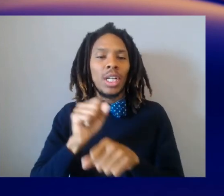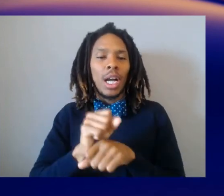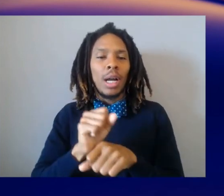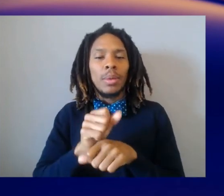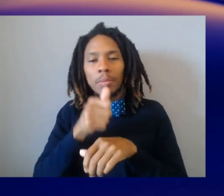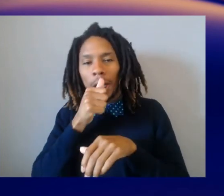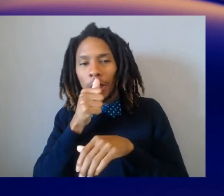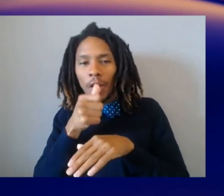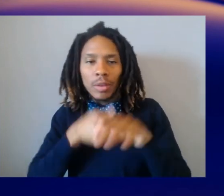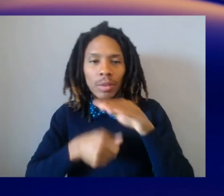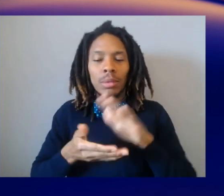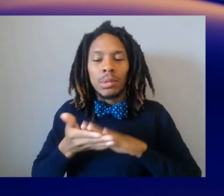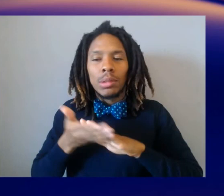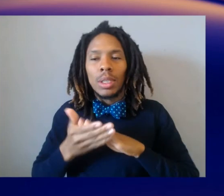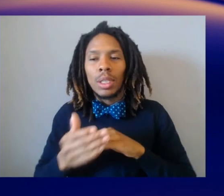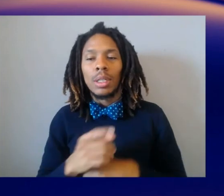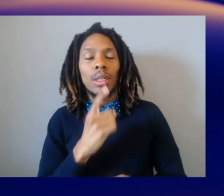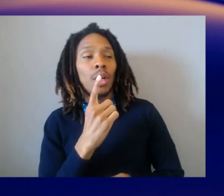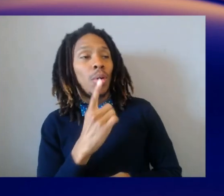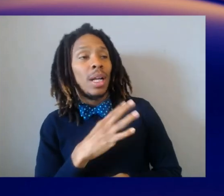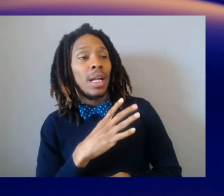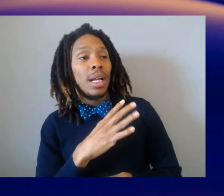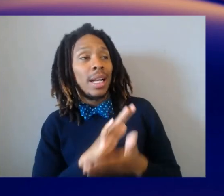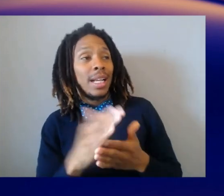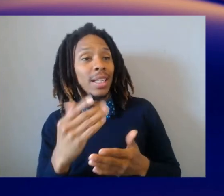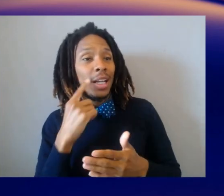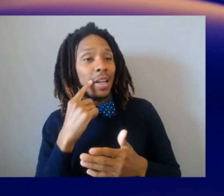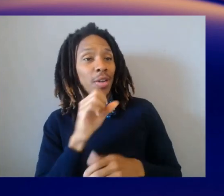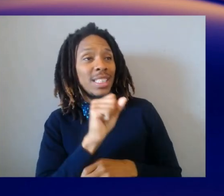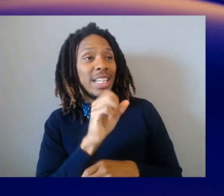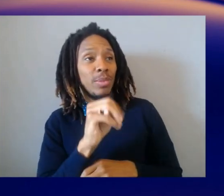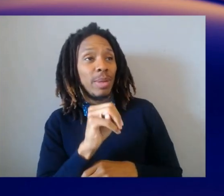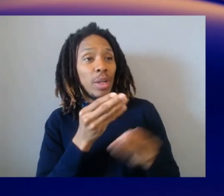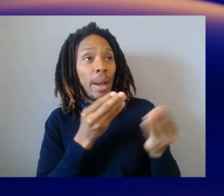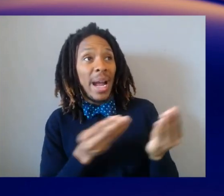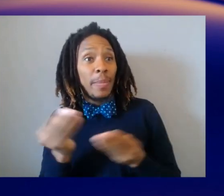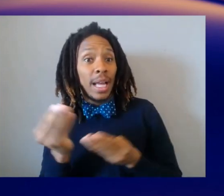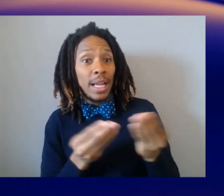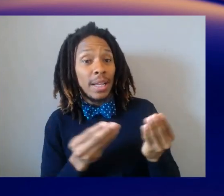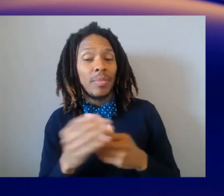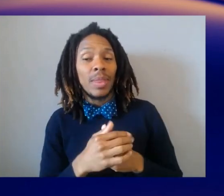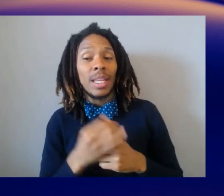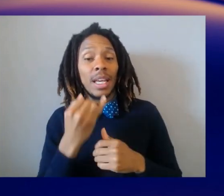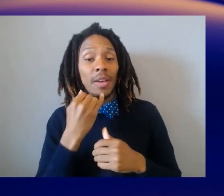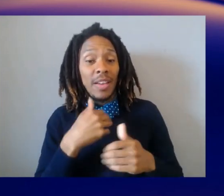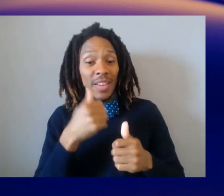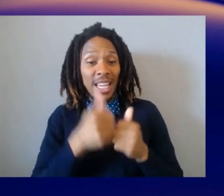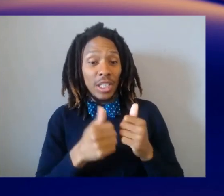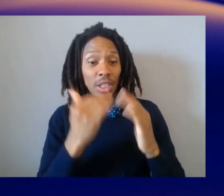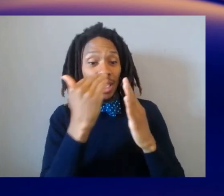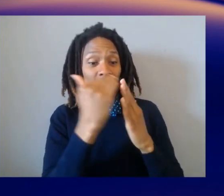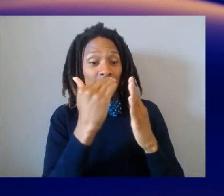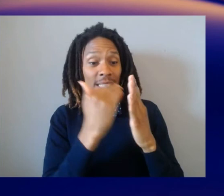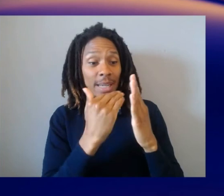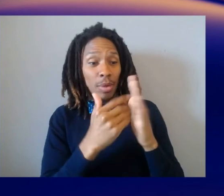So one of the nice things you can do with these SageMaker pipelines is that if you have each of your step requiring different computes